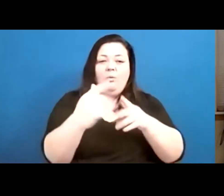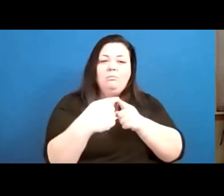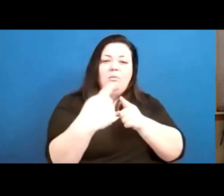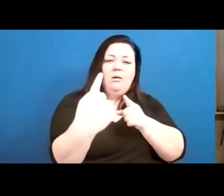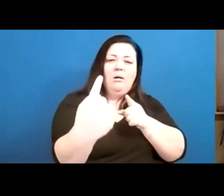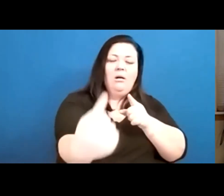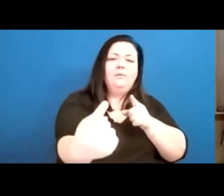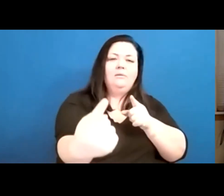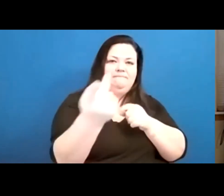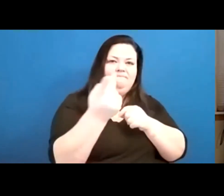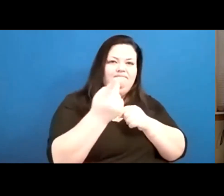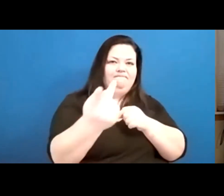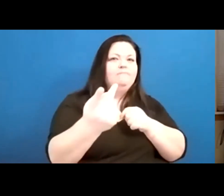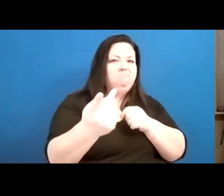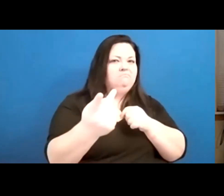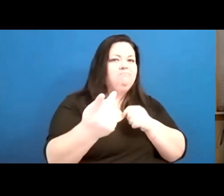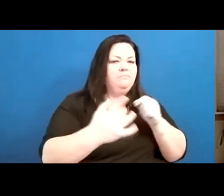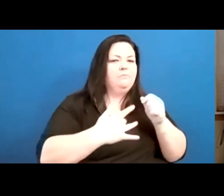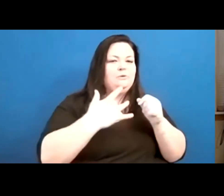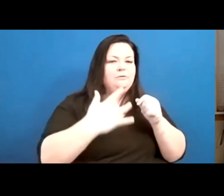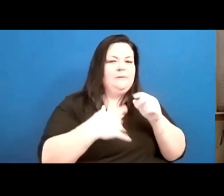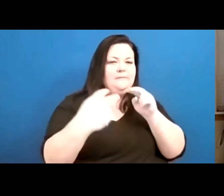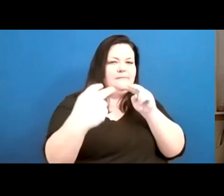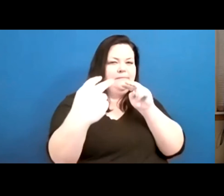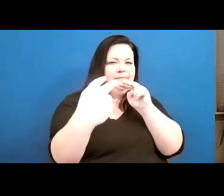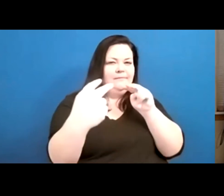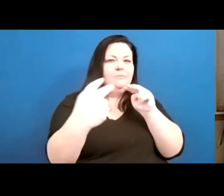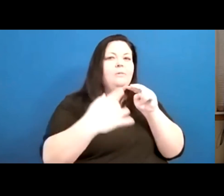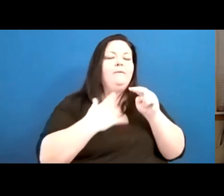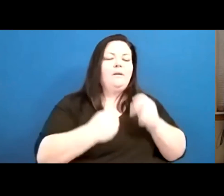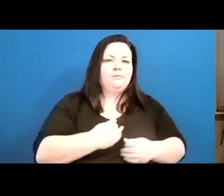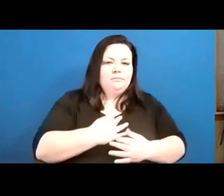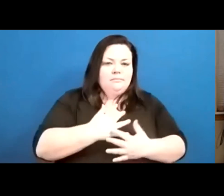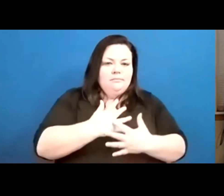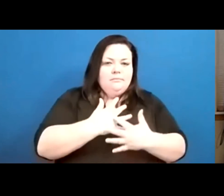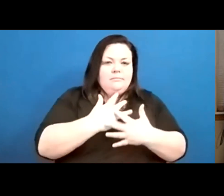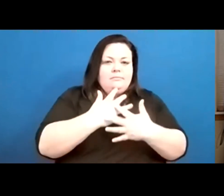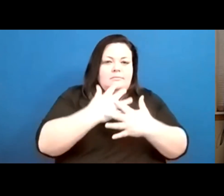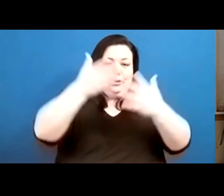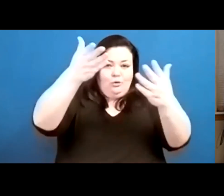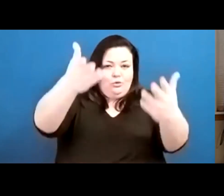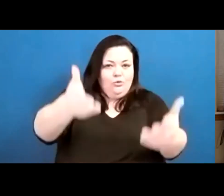we can sense each other’s/ temperatures rise—you in dress uniform,//